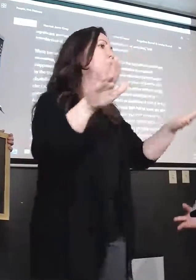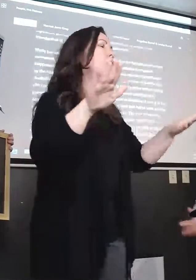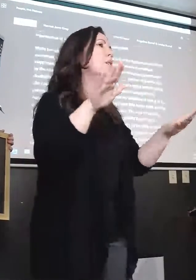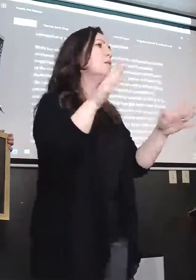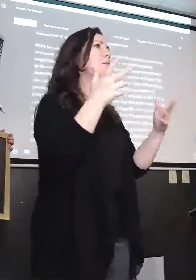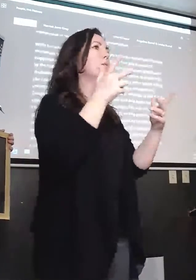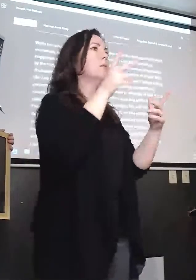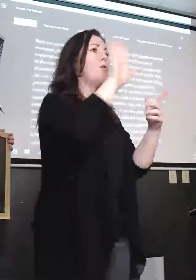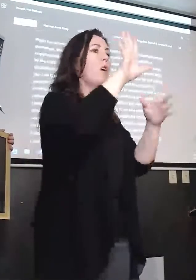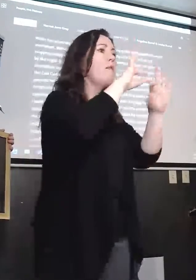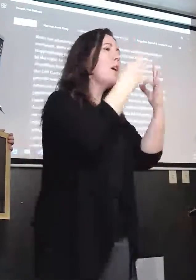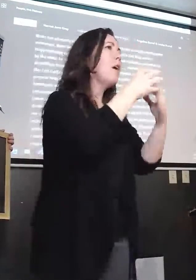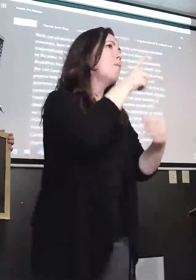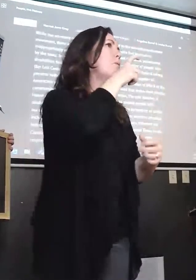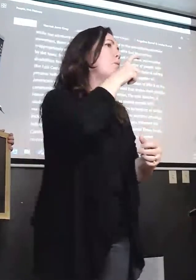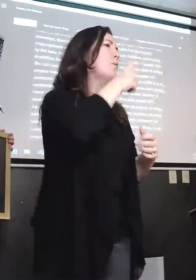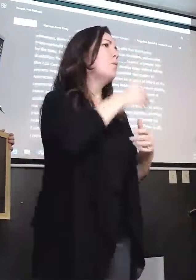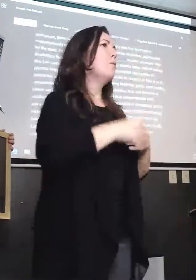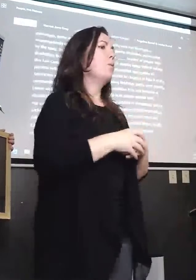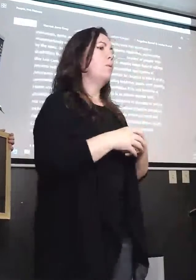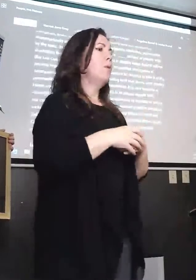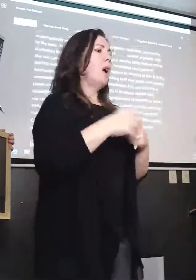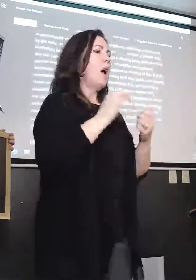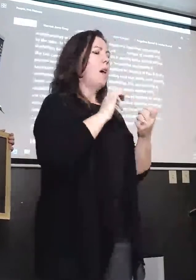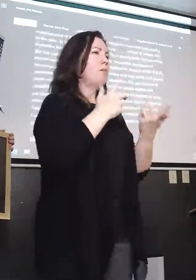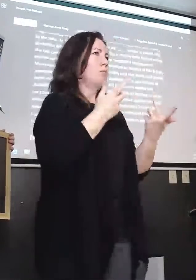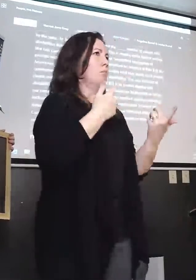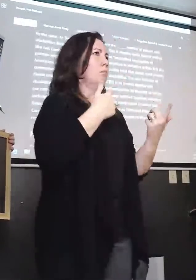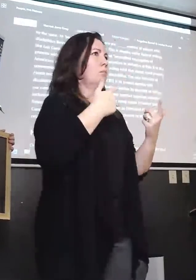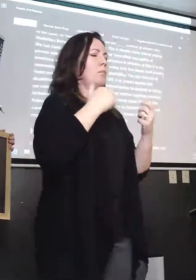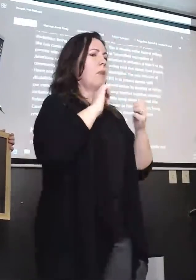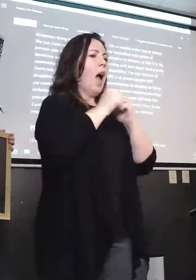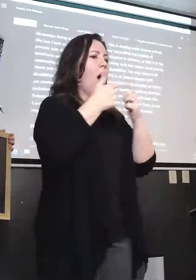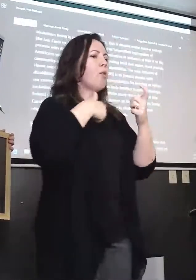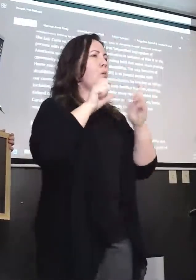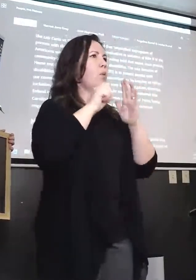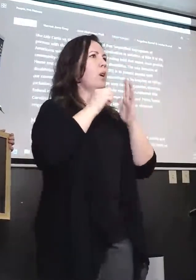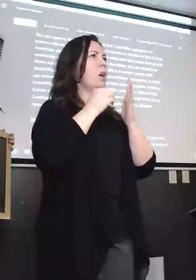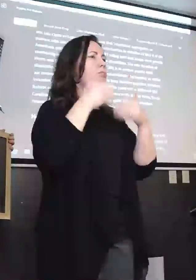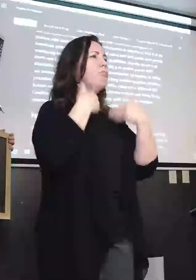children or their family? What can we do do to highlight these people and see that they were